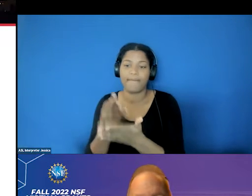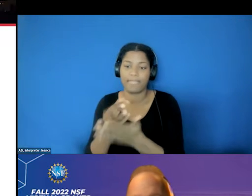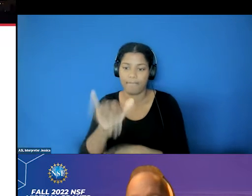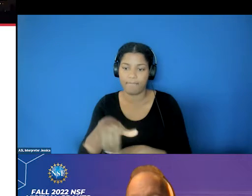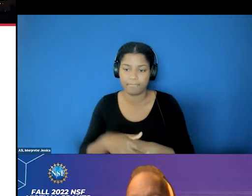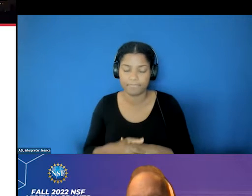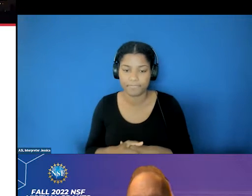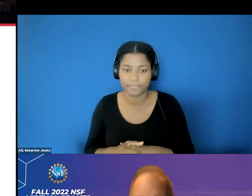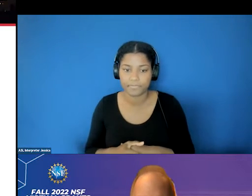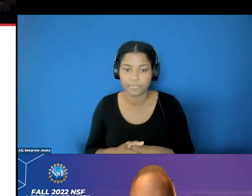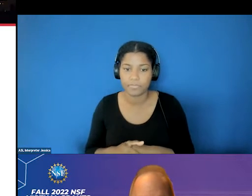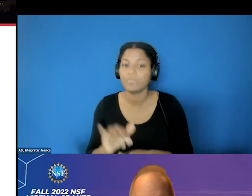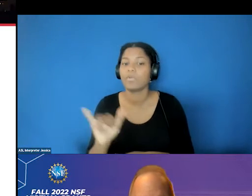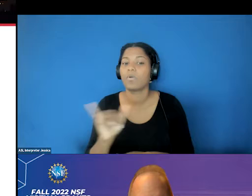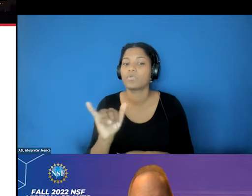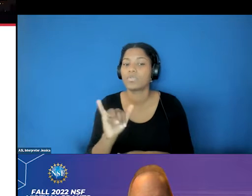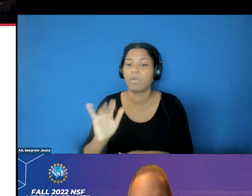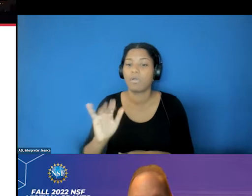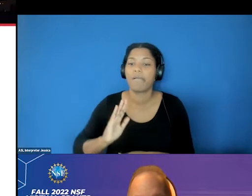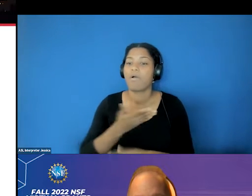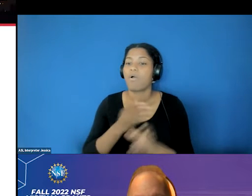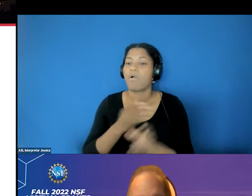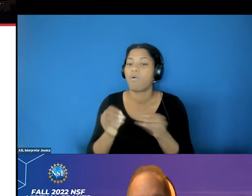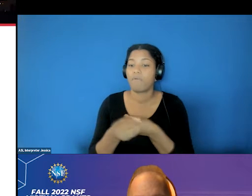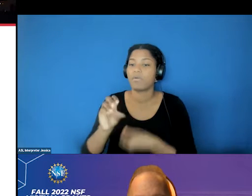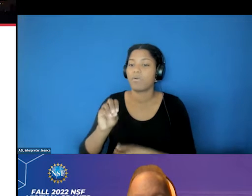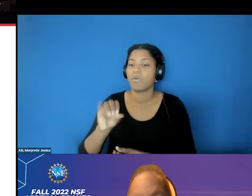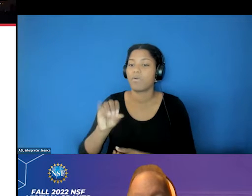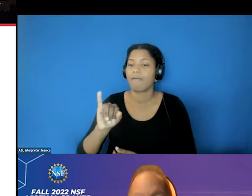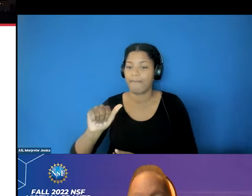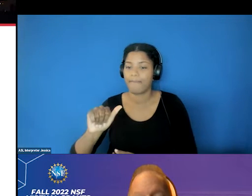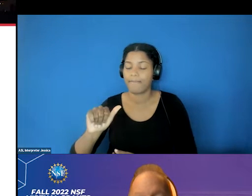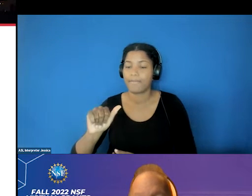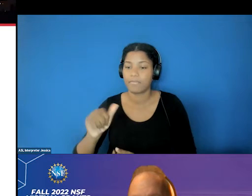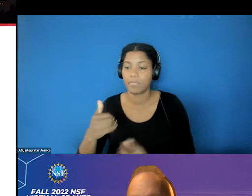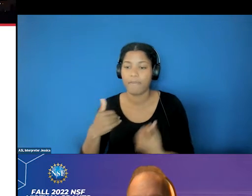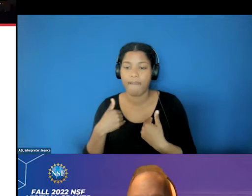And also, our office and OIA, the Office of Integrated Activity, holds a small reserve,